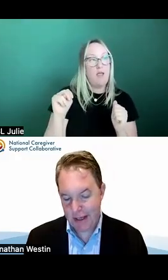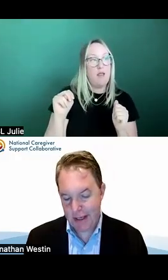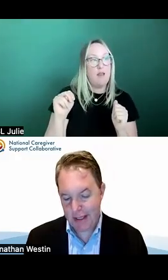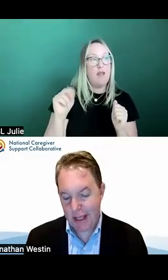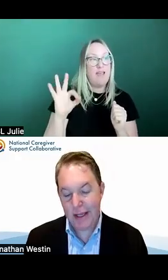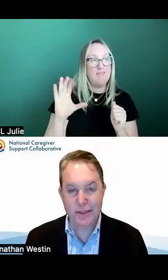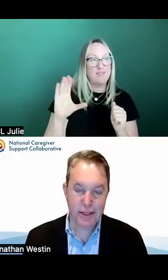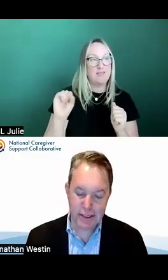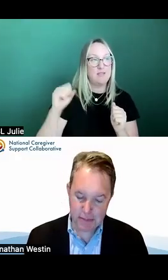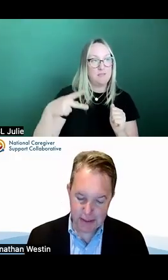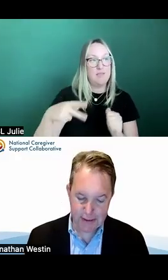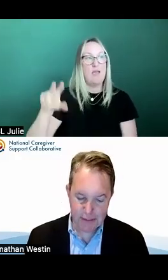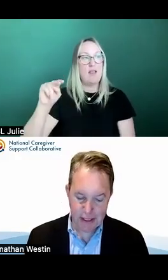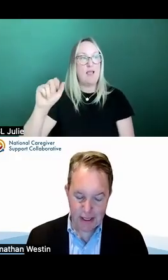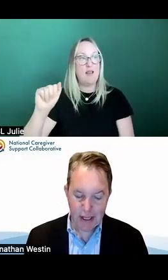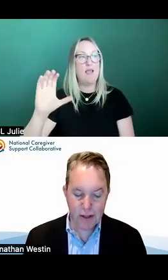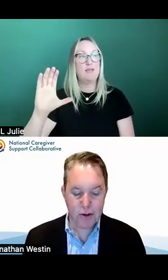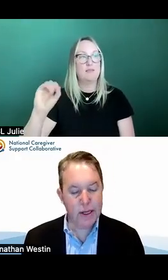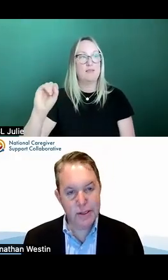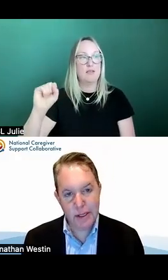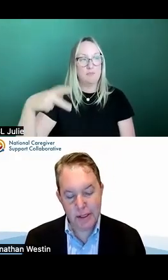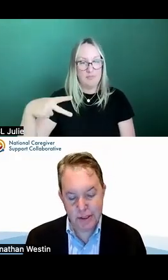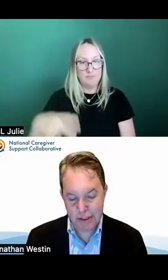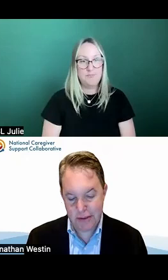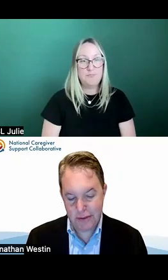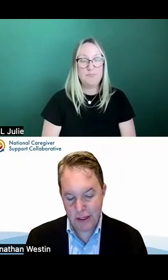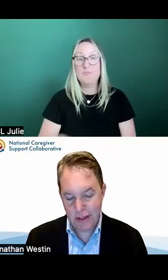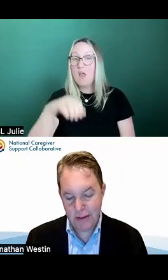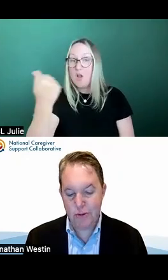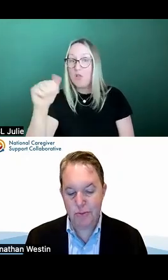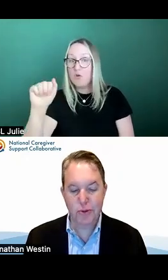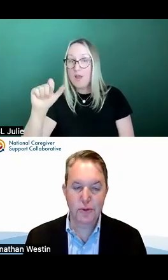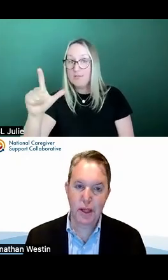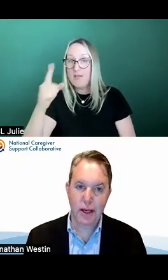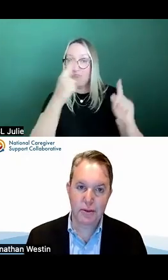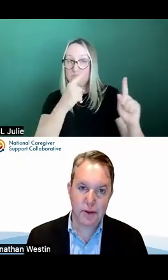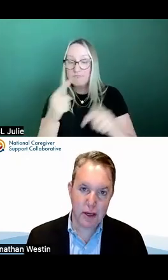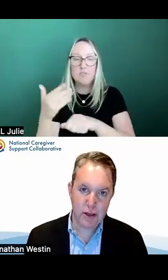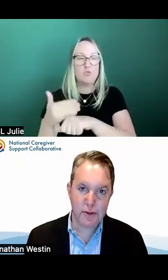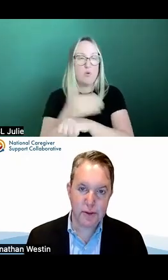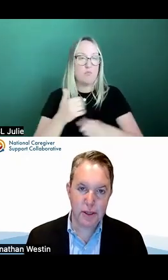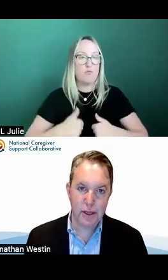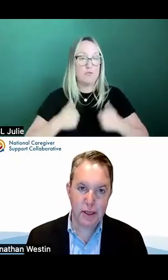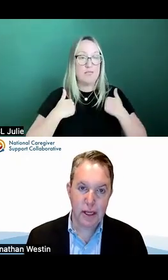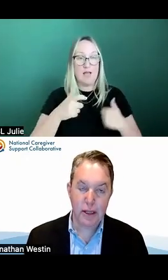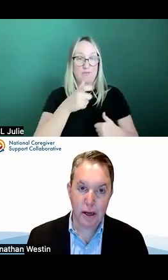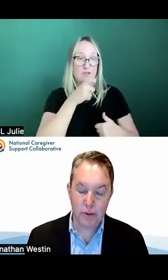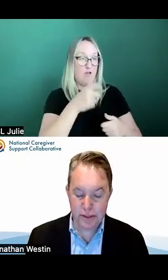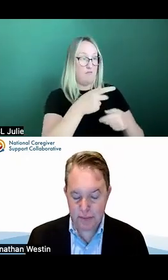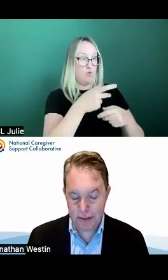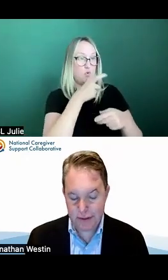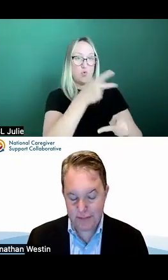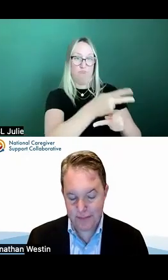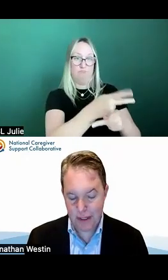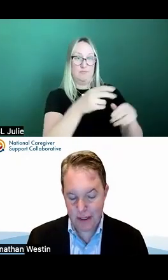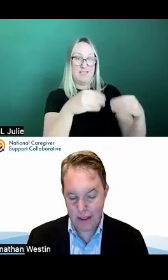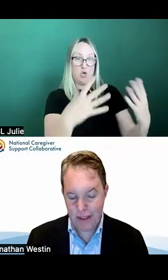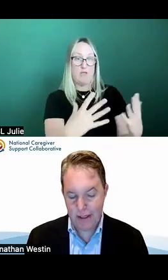and the NACSP and other ACL initiatives to improve the lives of caregivers and care recipients.